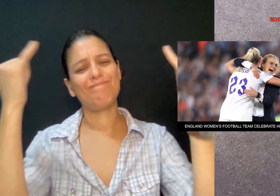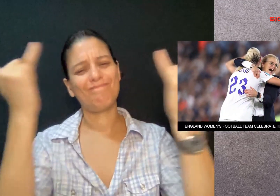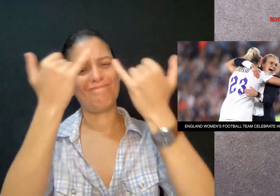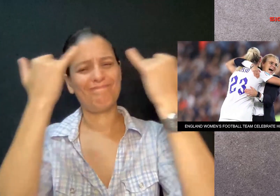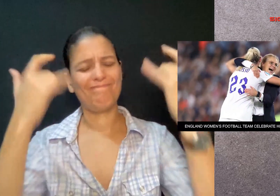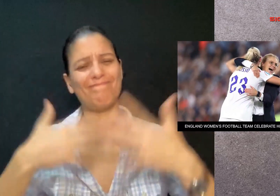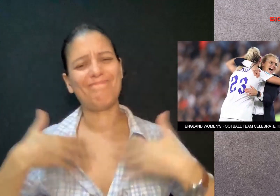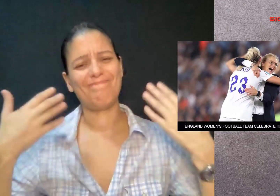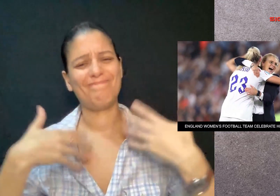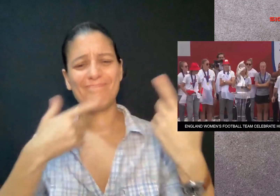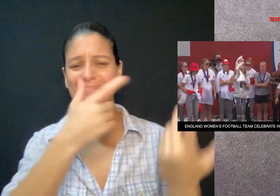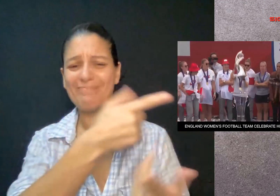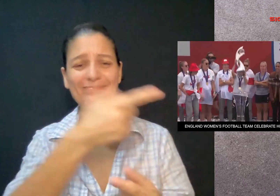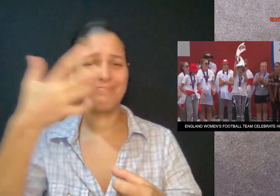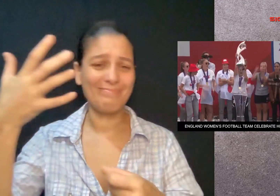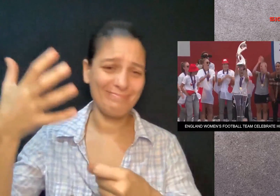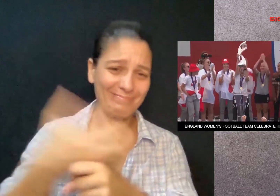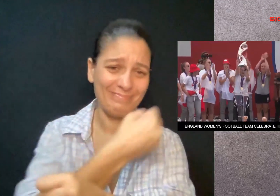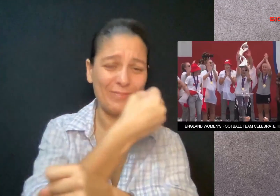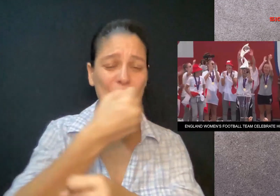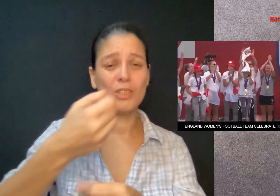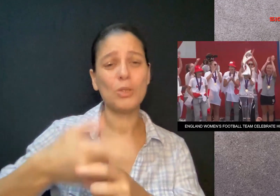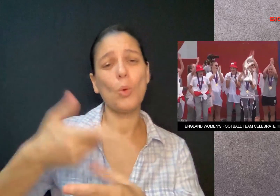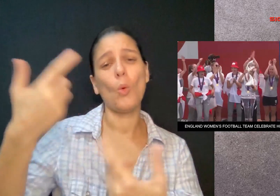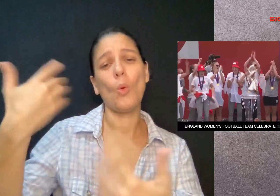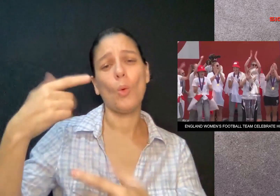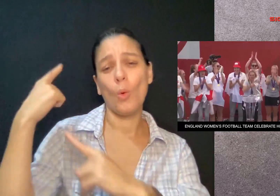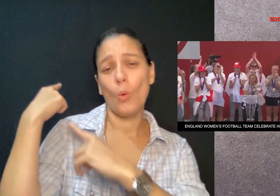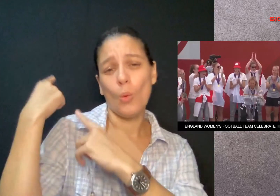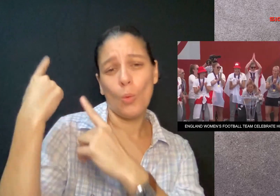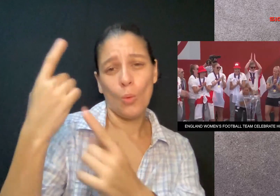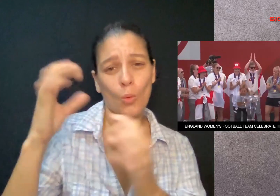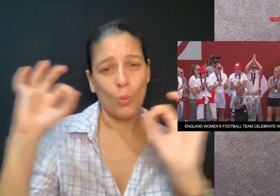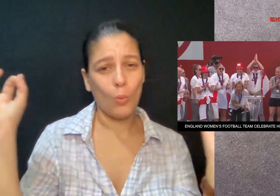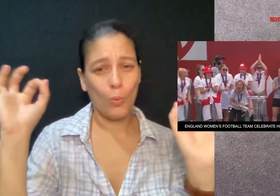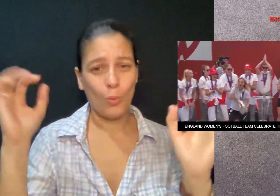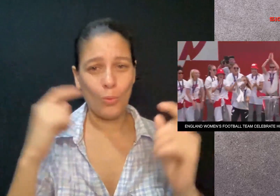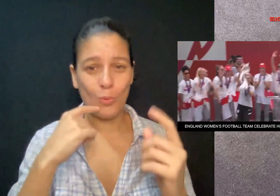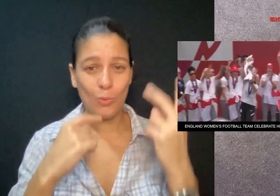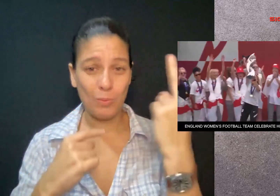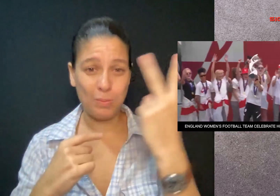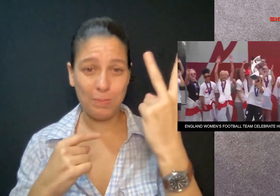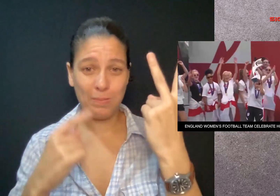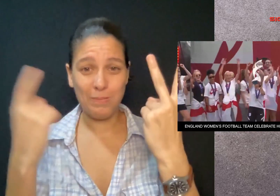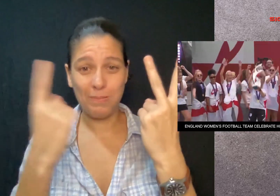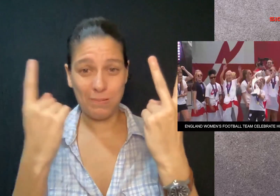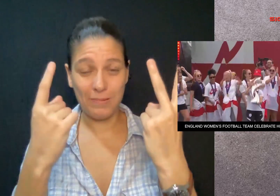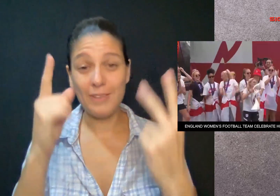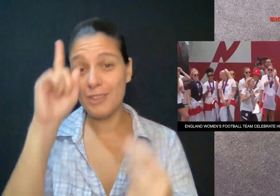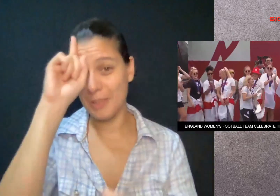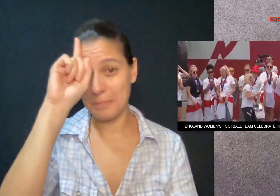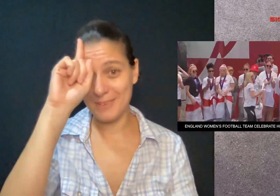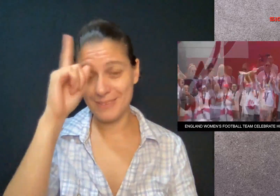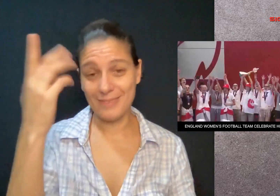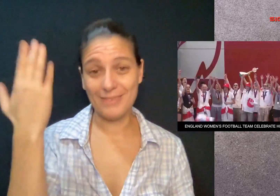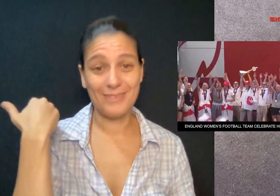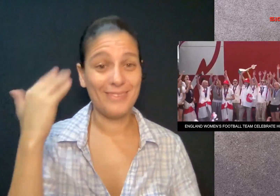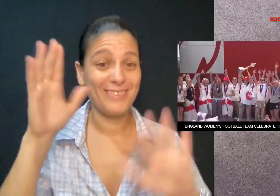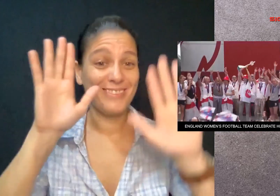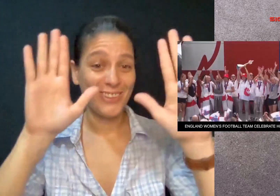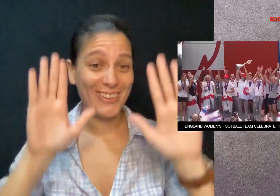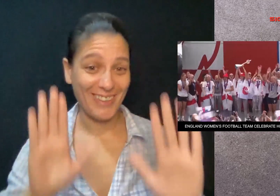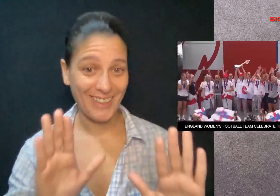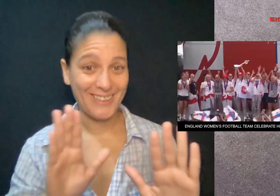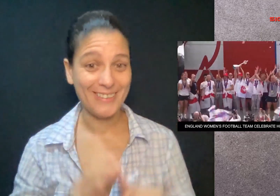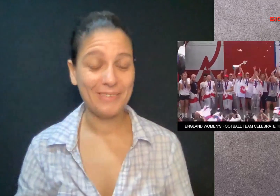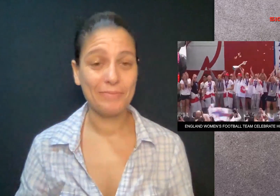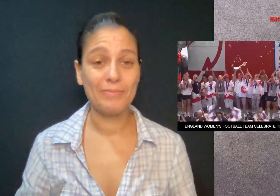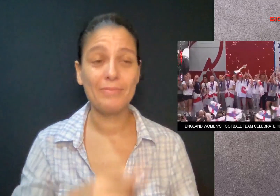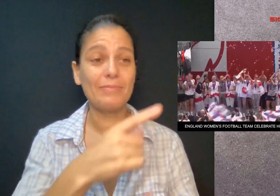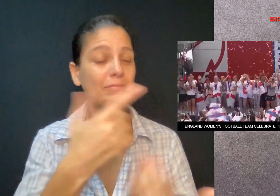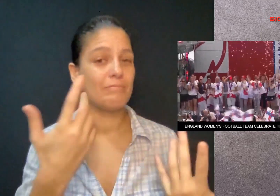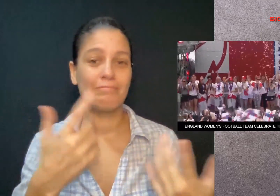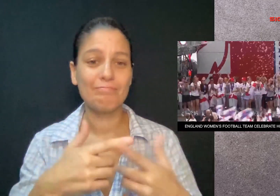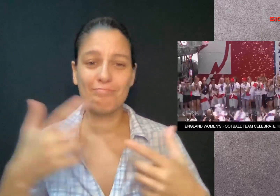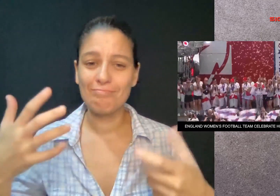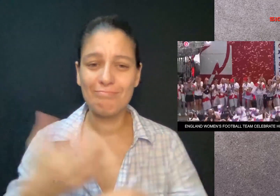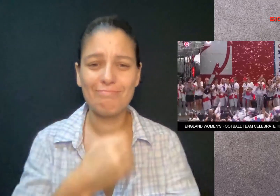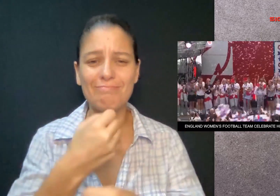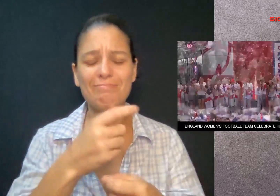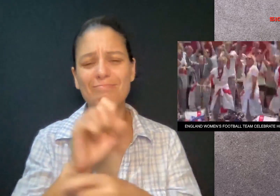is still celebrating their historic Euro 2022 2-1 victory over Germany last Sunday their